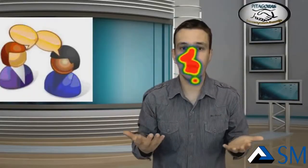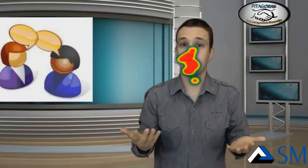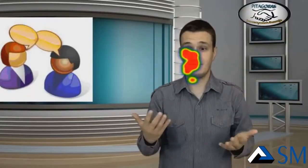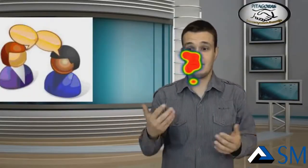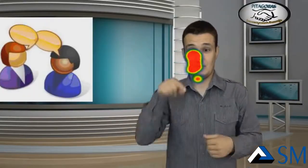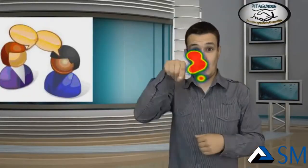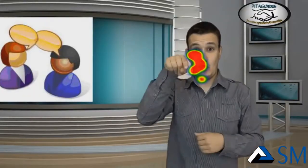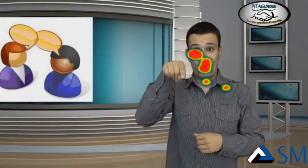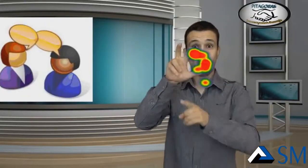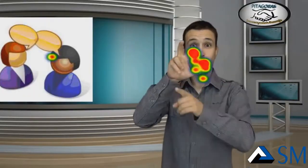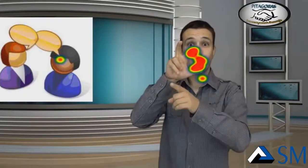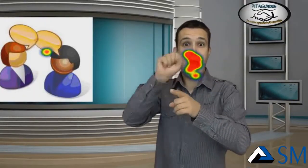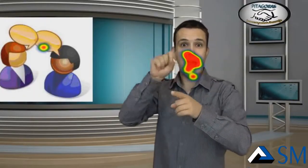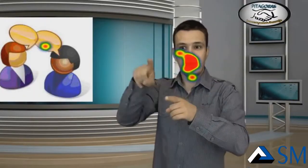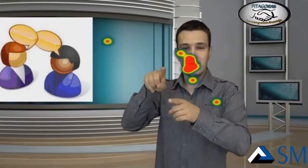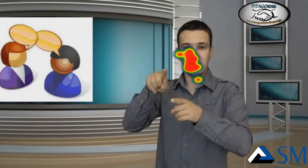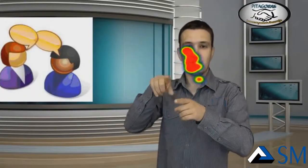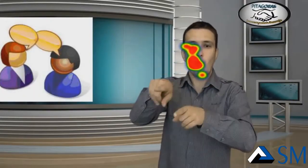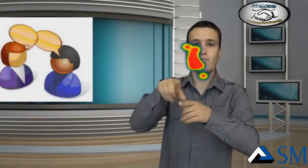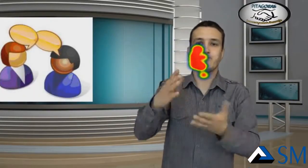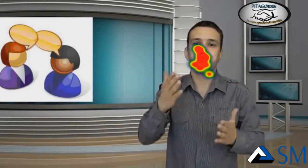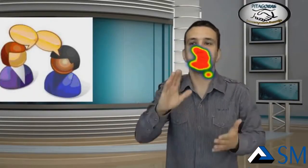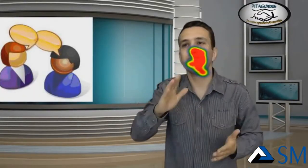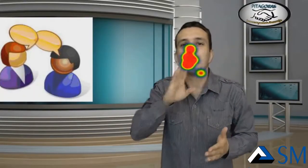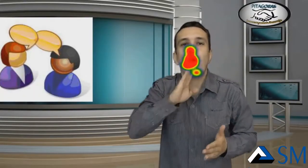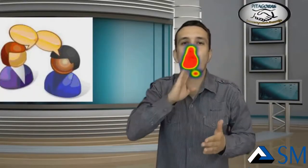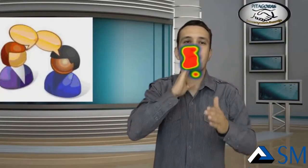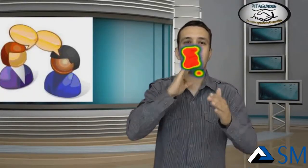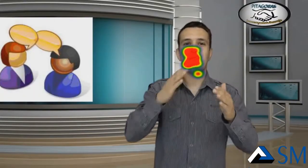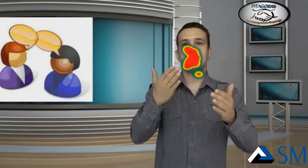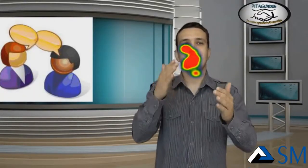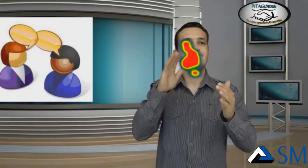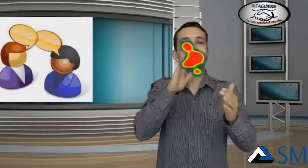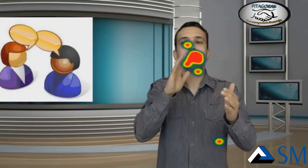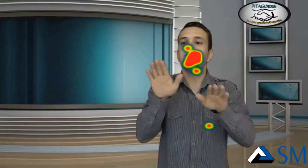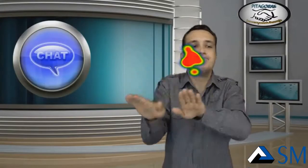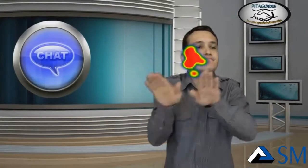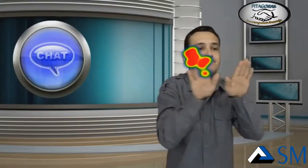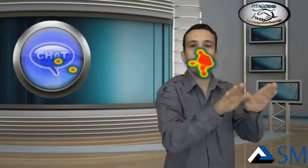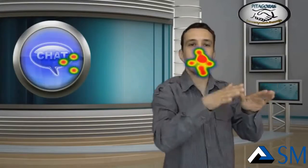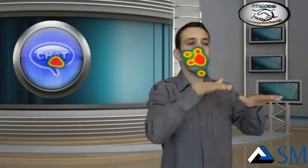Only when emerging images are related to the content transmitted through an interpreter,